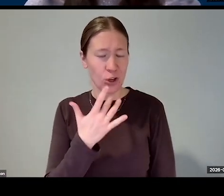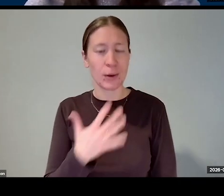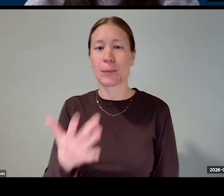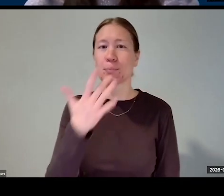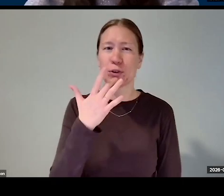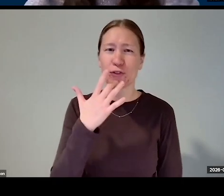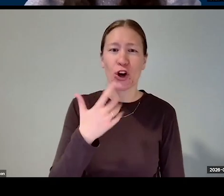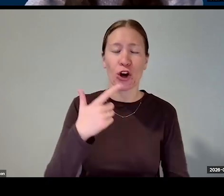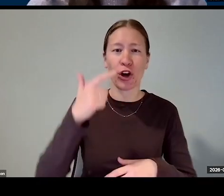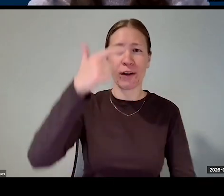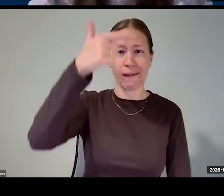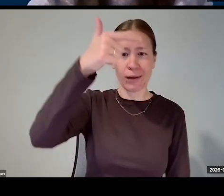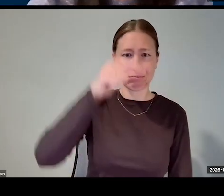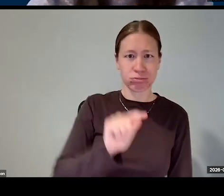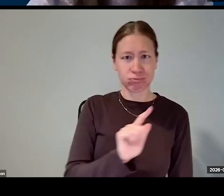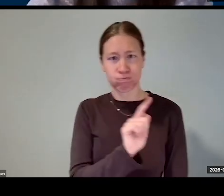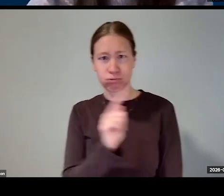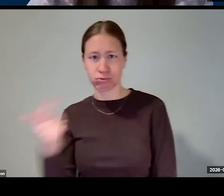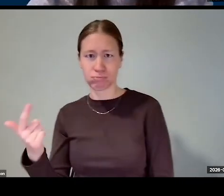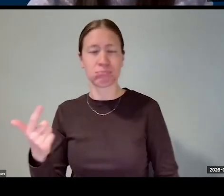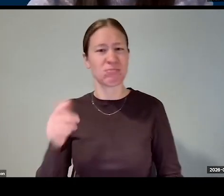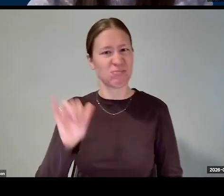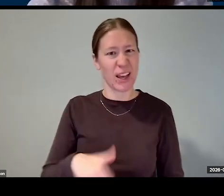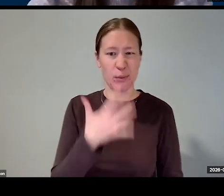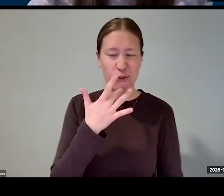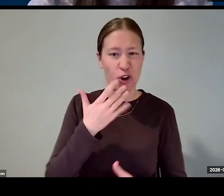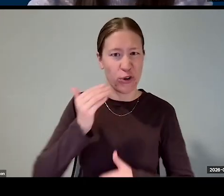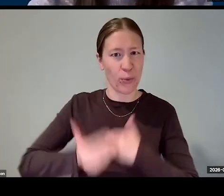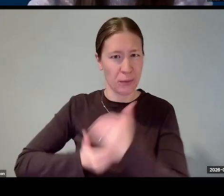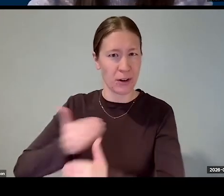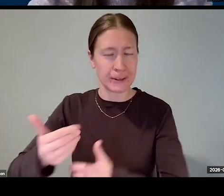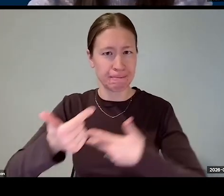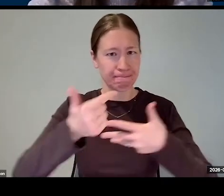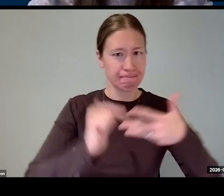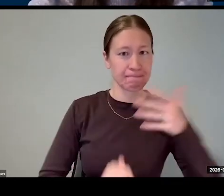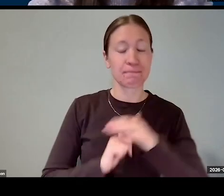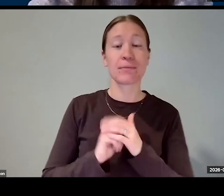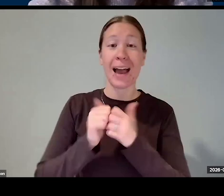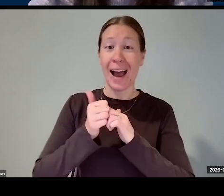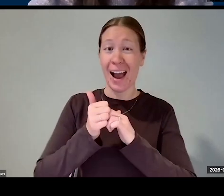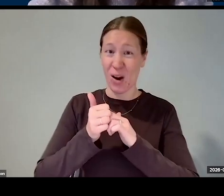with the images and text boxes. So to fix the reading order in Google Slides, it is kind of hard.